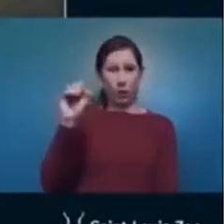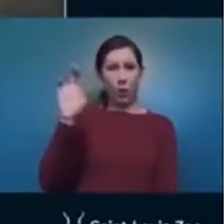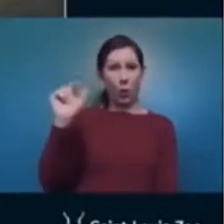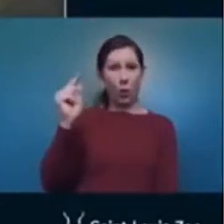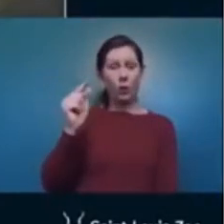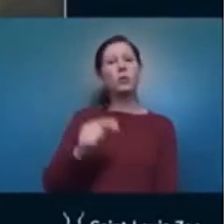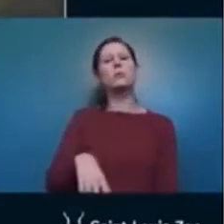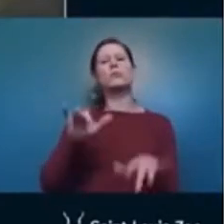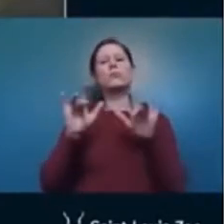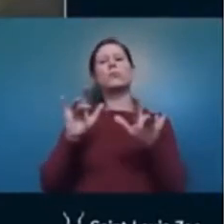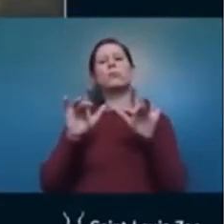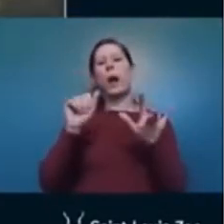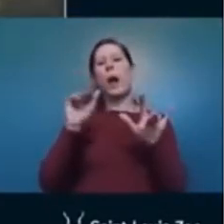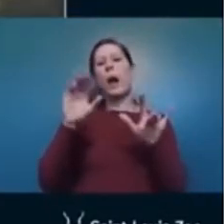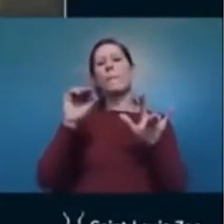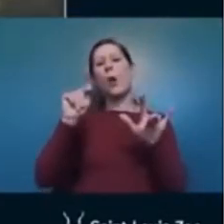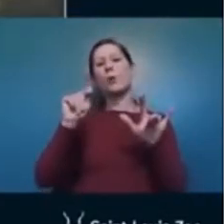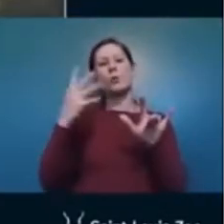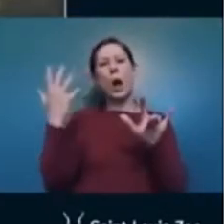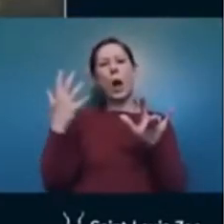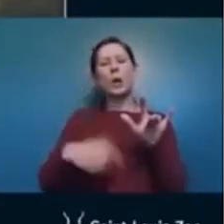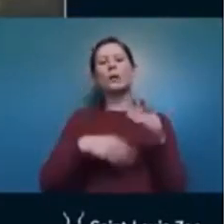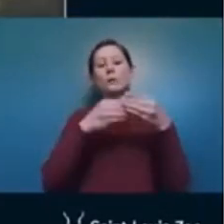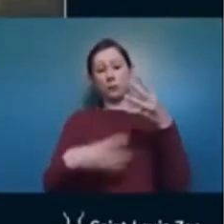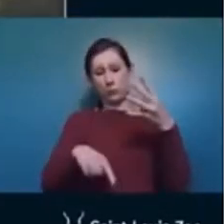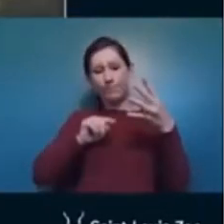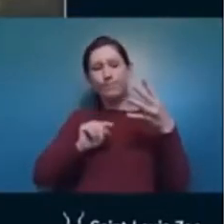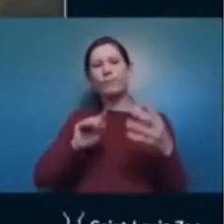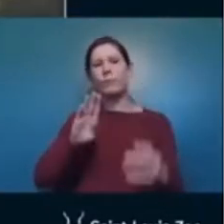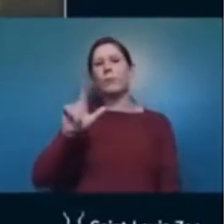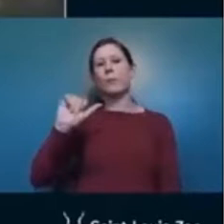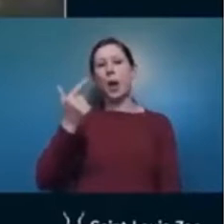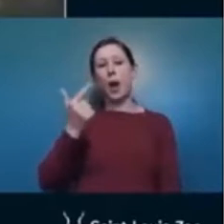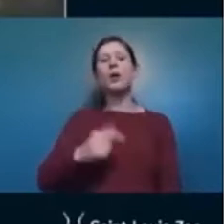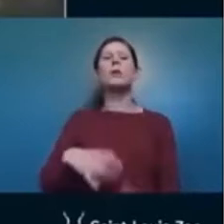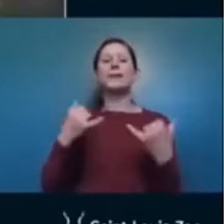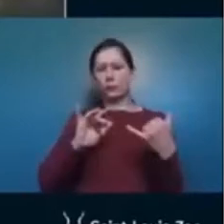the About tab and then click on Blog. So let's take a look at the blog page.